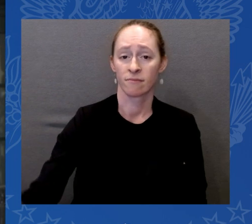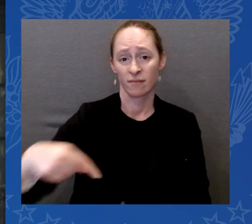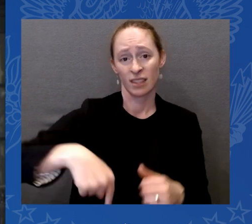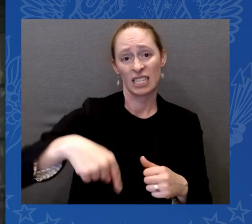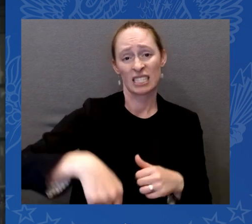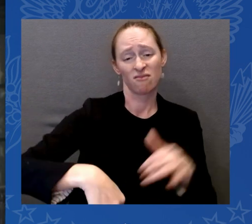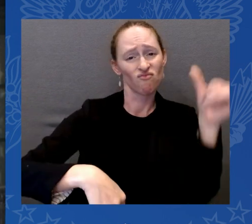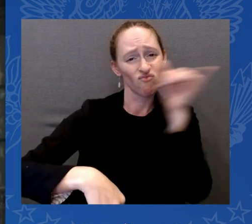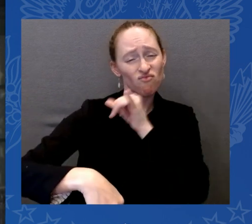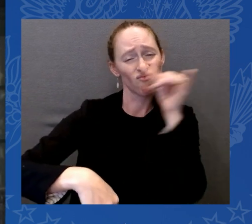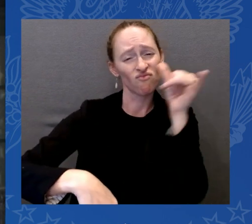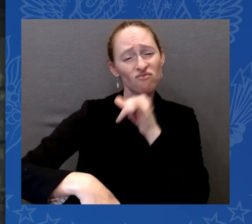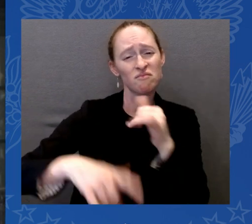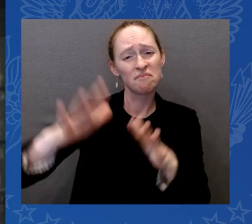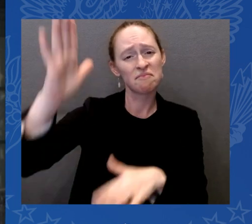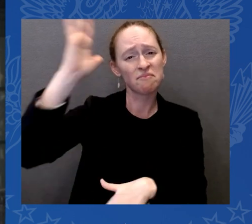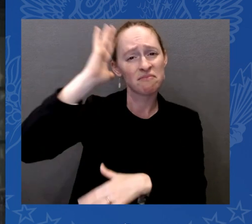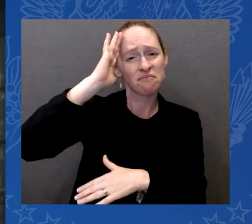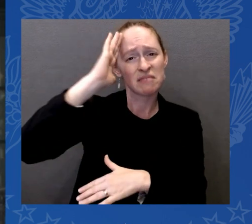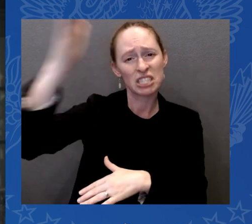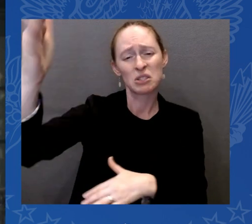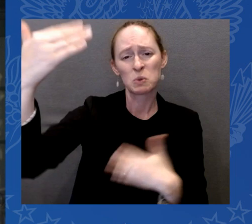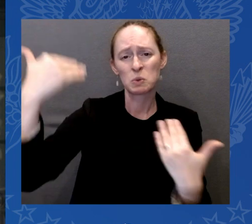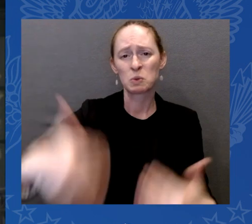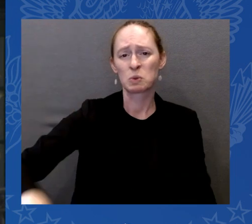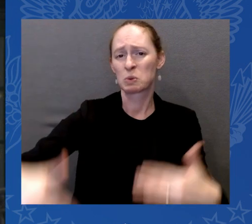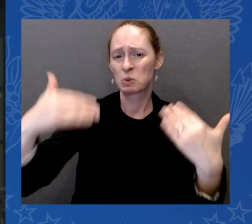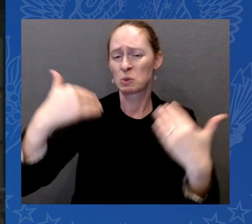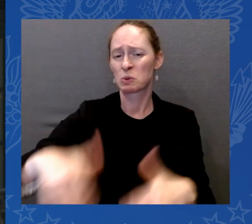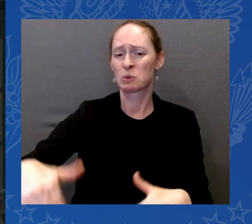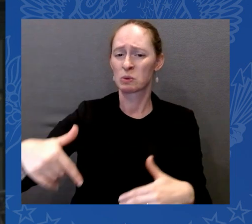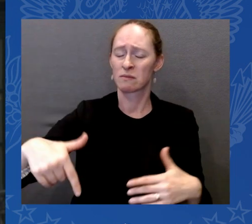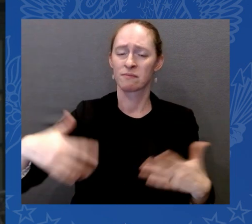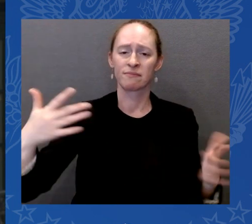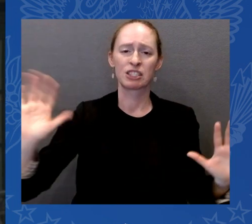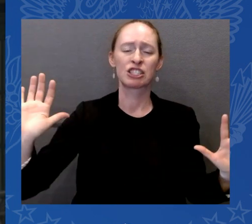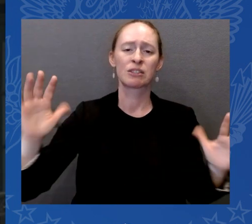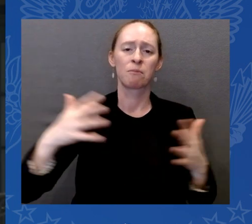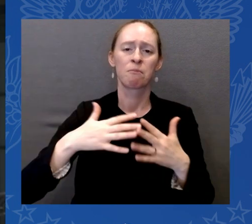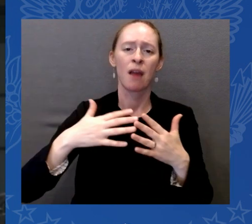For decades, the biggest corporations in America fought to block a fairer tax code.